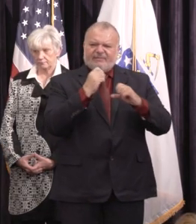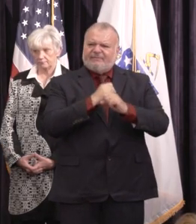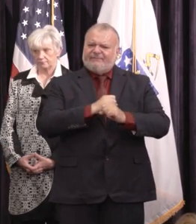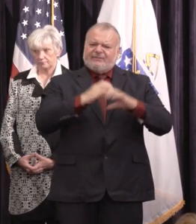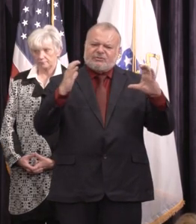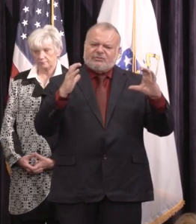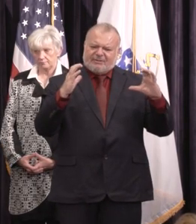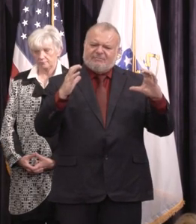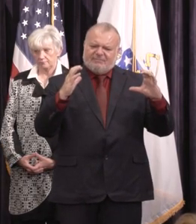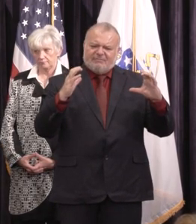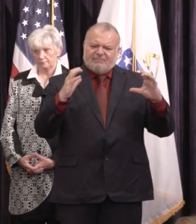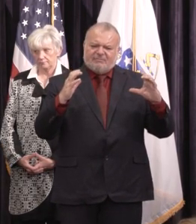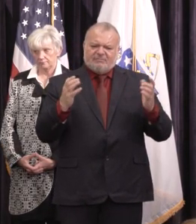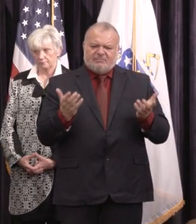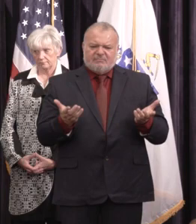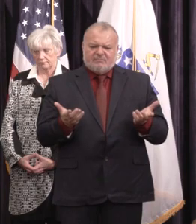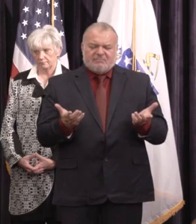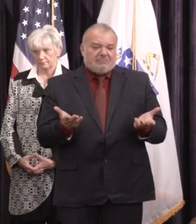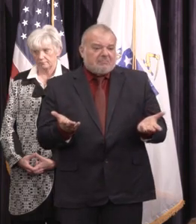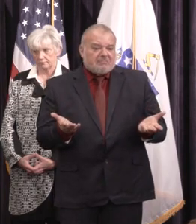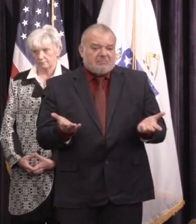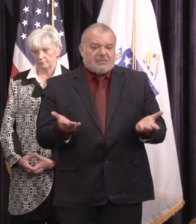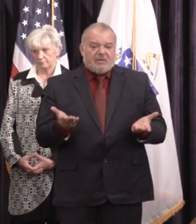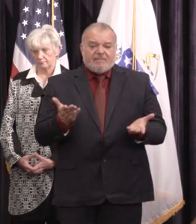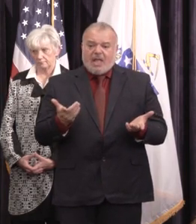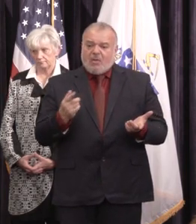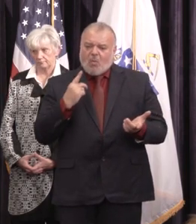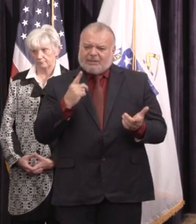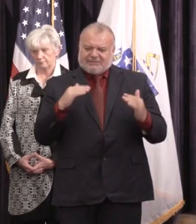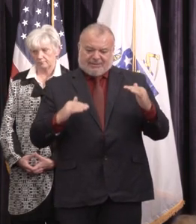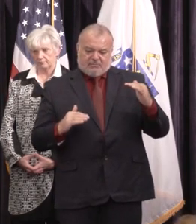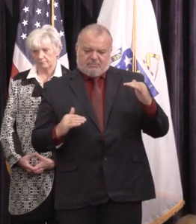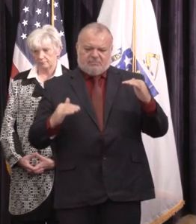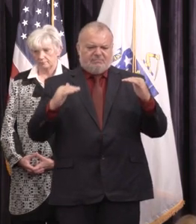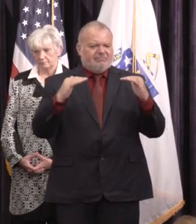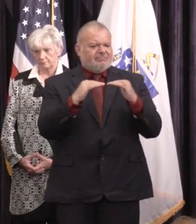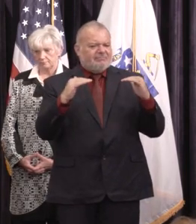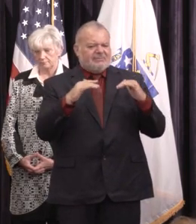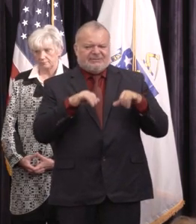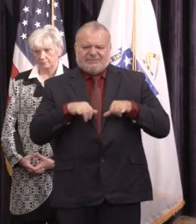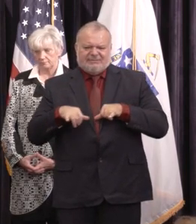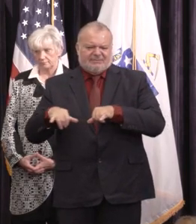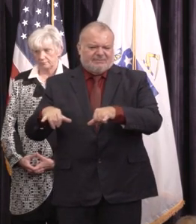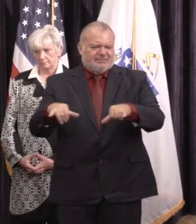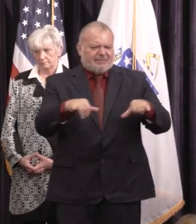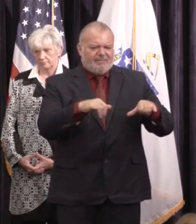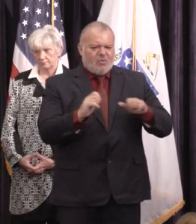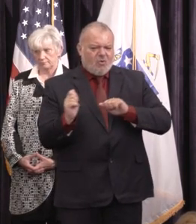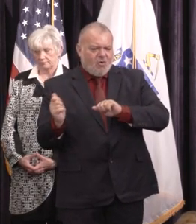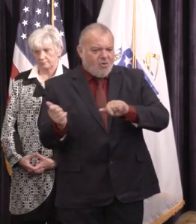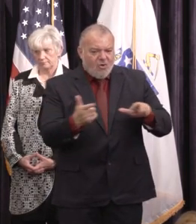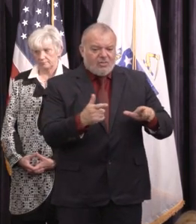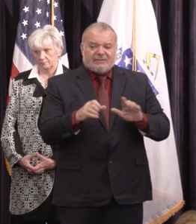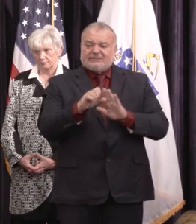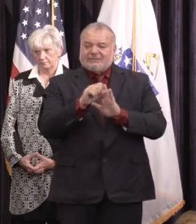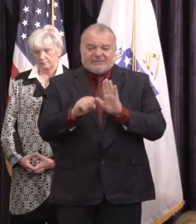the abilities of all people in the state and as a state and an administration we have an opportunity